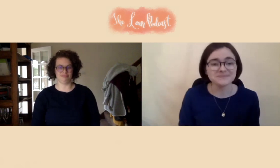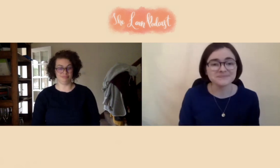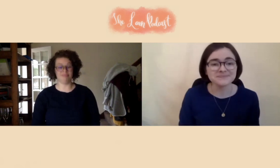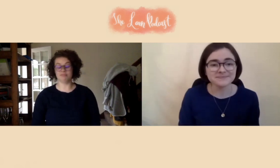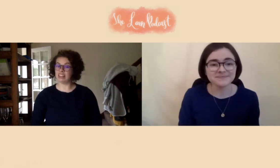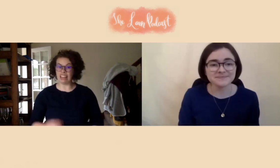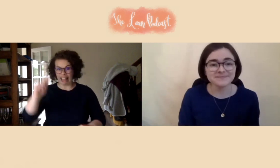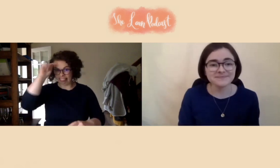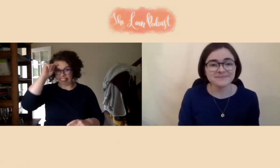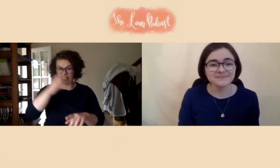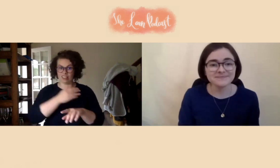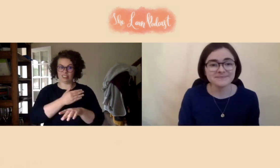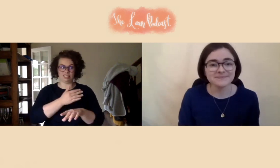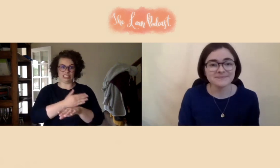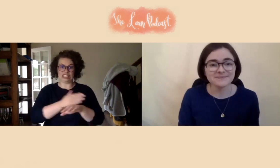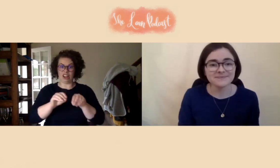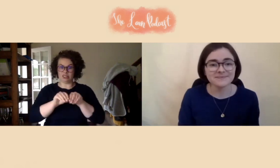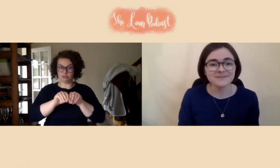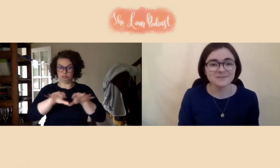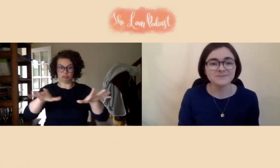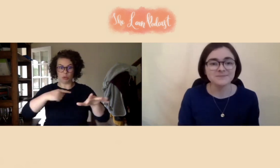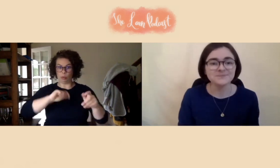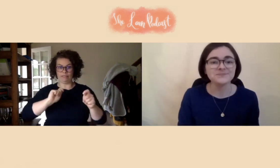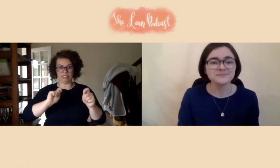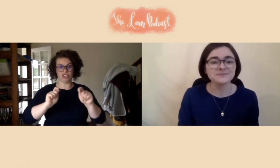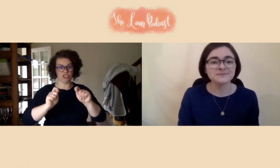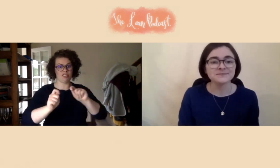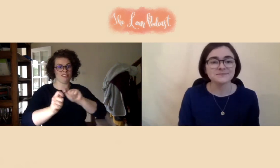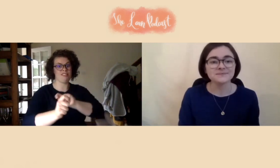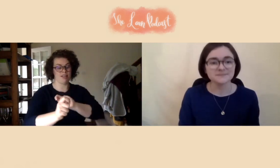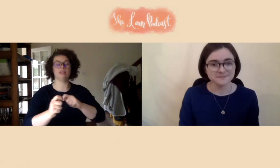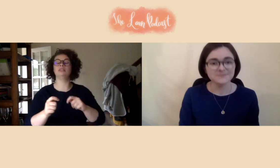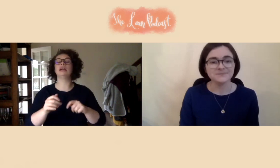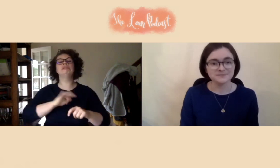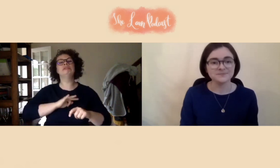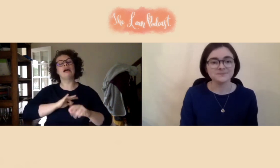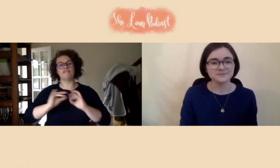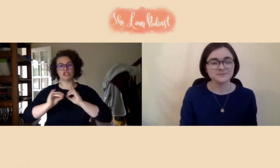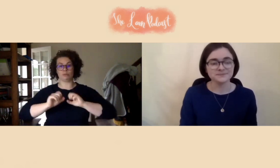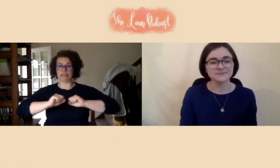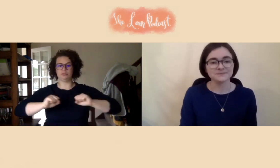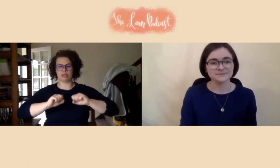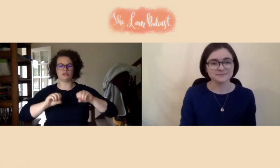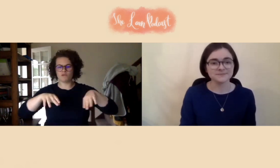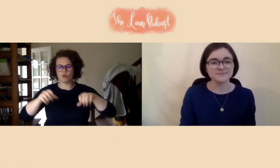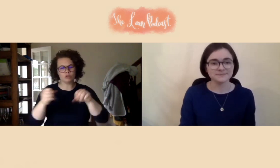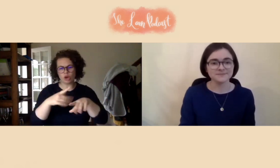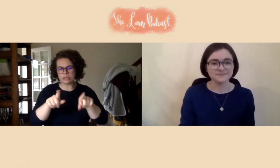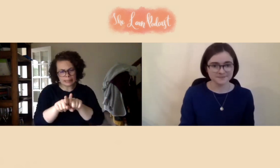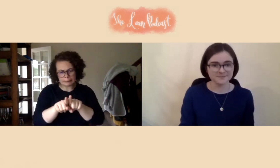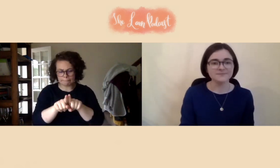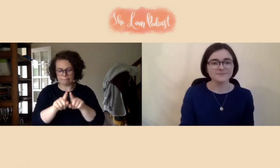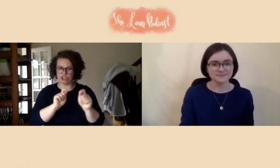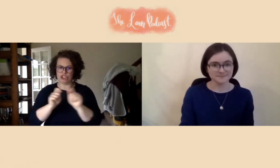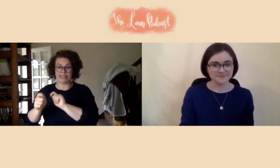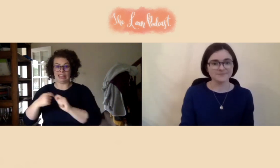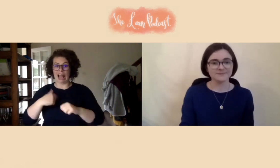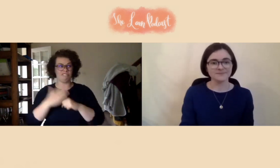And I mean on so many levels. Not only just in creating or interpreting spaces. I mean, I've had at least five moving around the house,